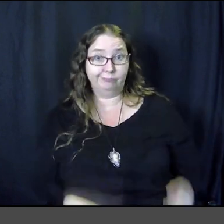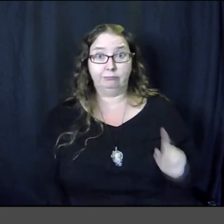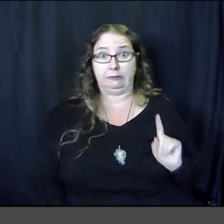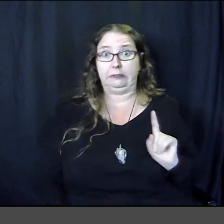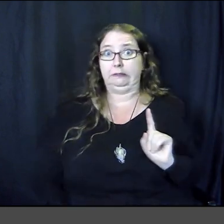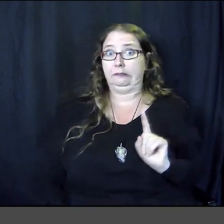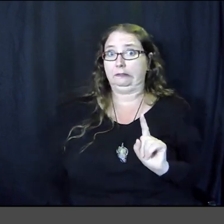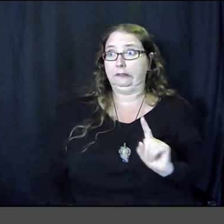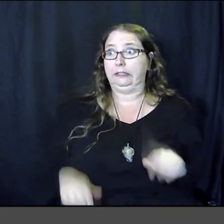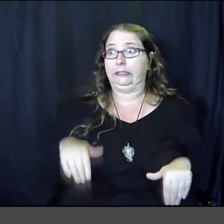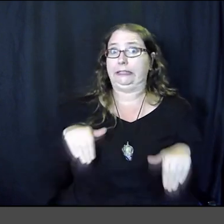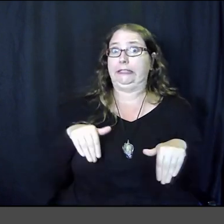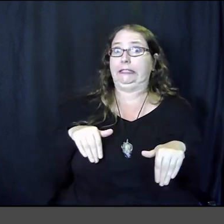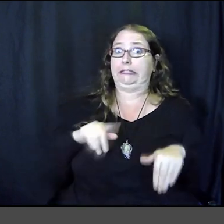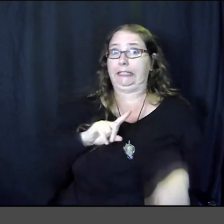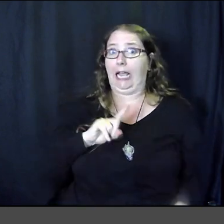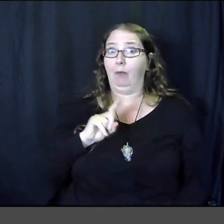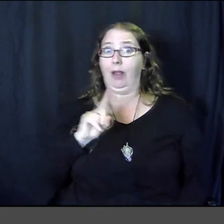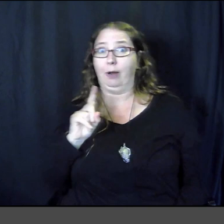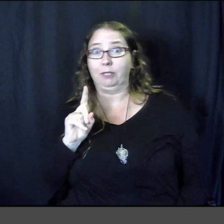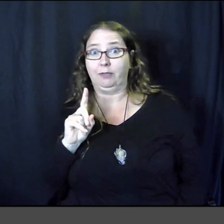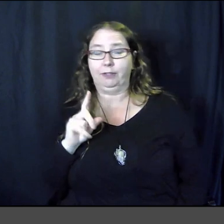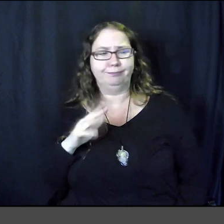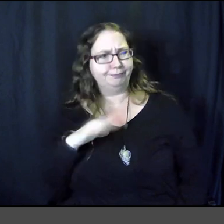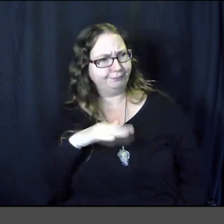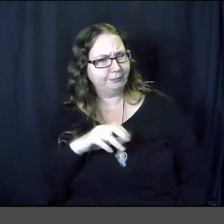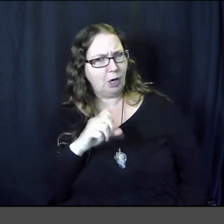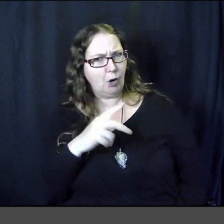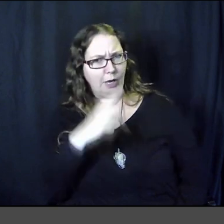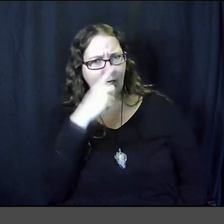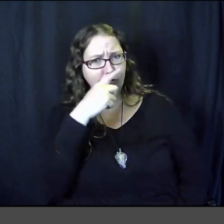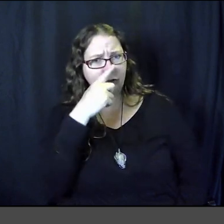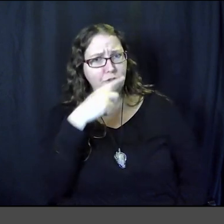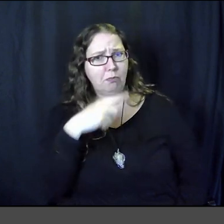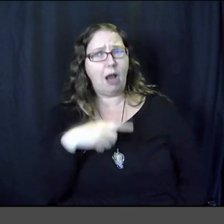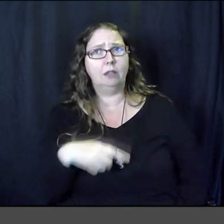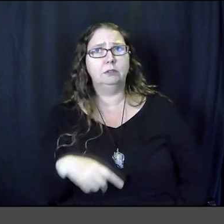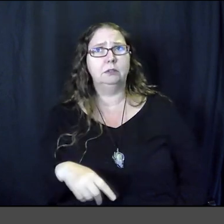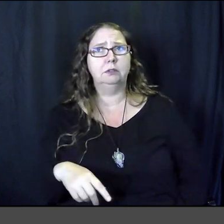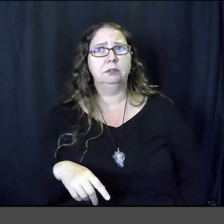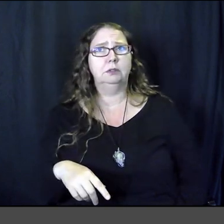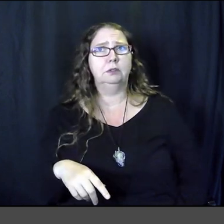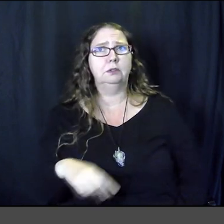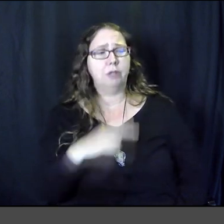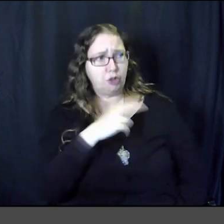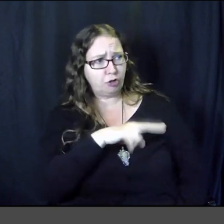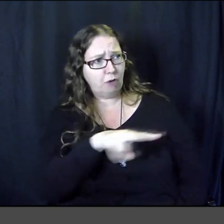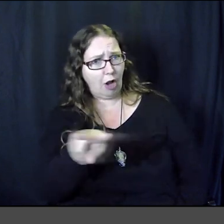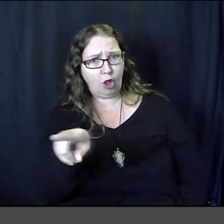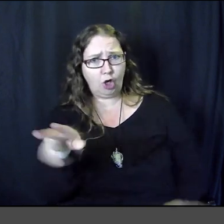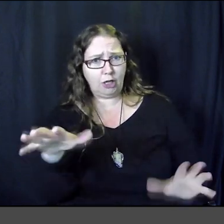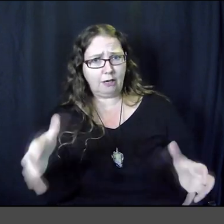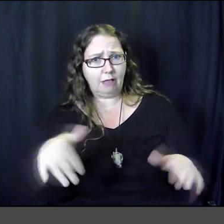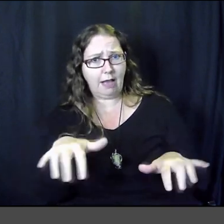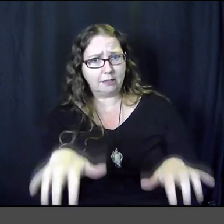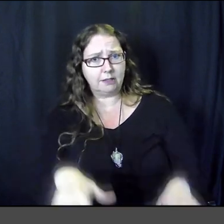AND SHE GOES, OKAY, CAN YOU TURN AROUND, LOOK AT LOOK AT THE CLASS. I GO, OKAY, BUT THAT'S THE LAST THING I'M GOING TO DO. BUT I DID IT.